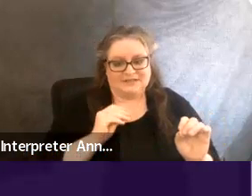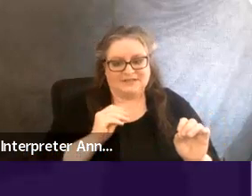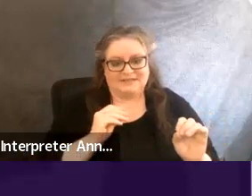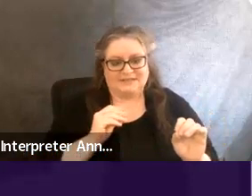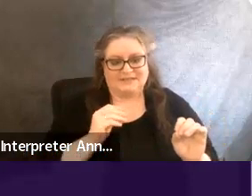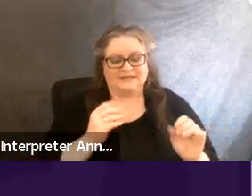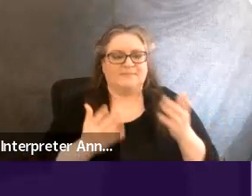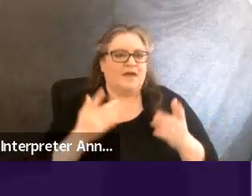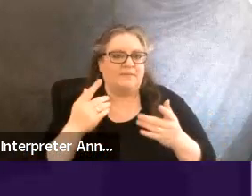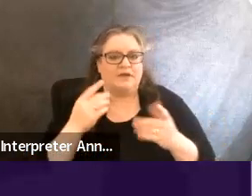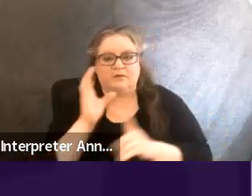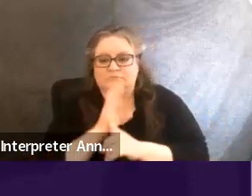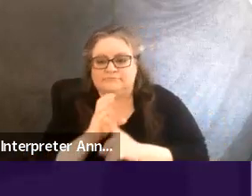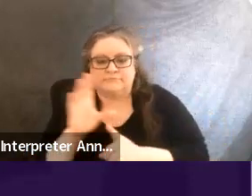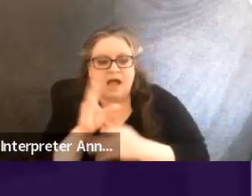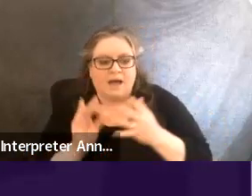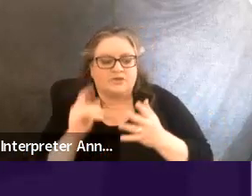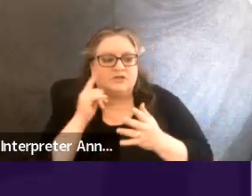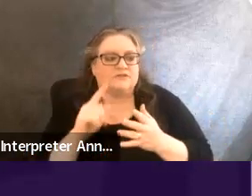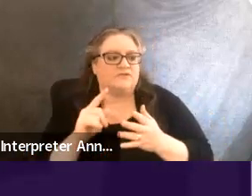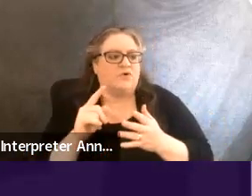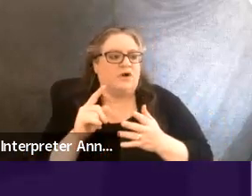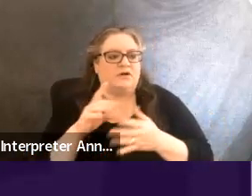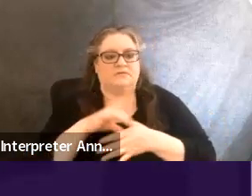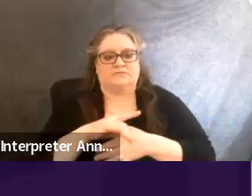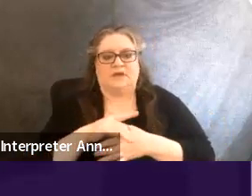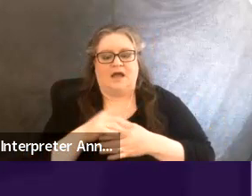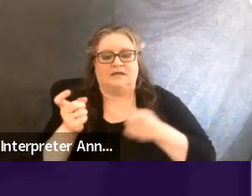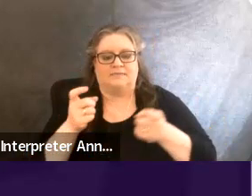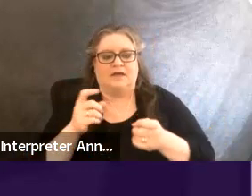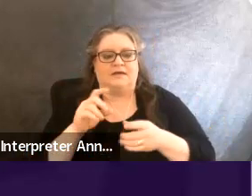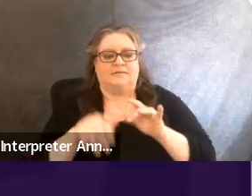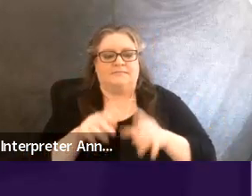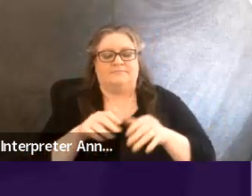maybe you're trying to explore your options for a content management system, please type 2.